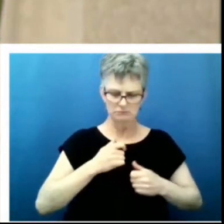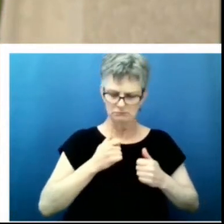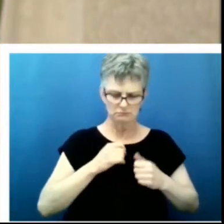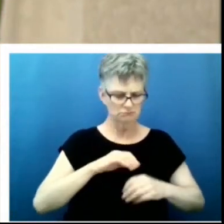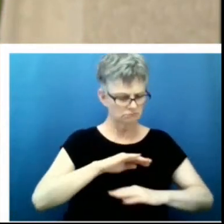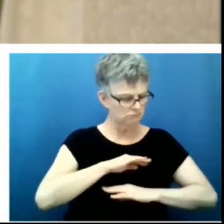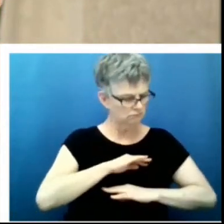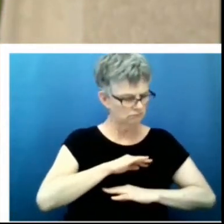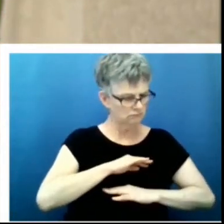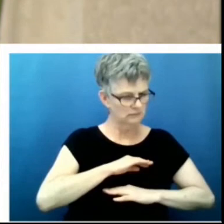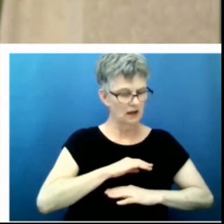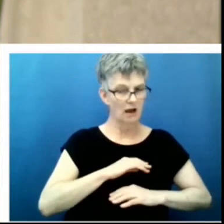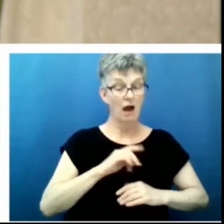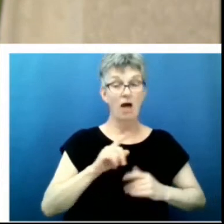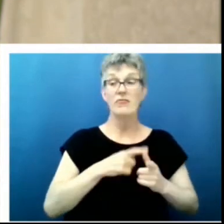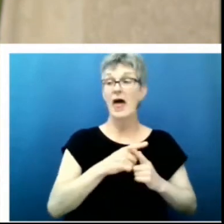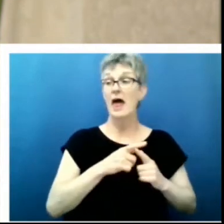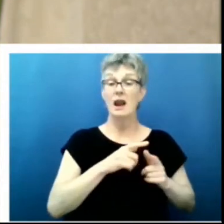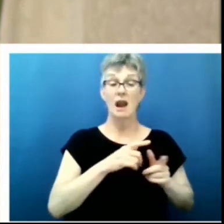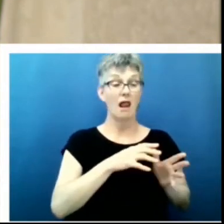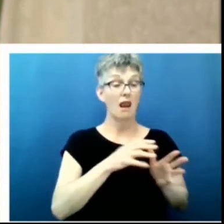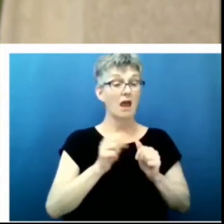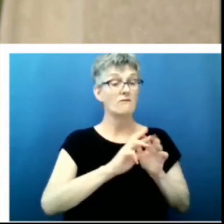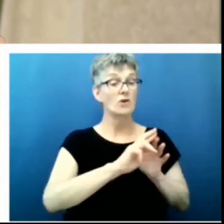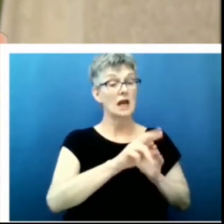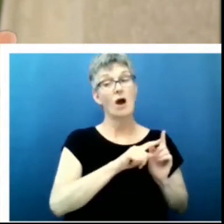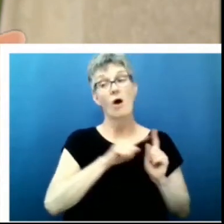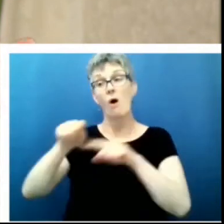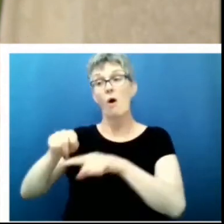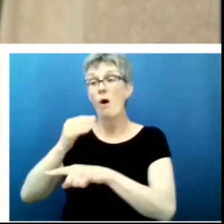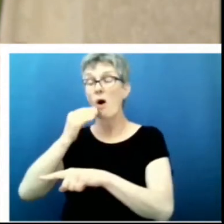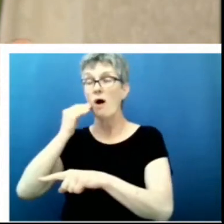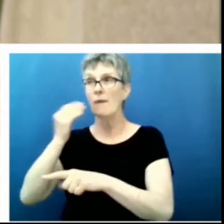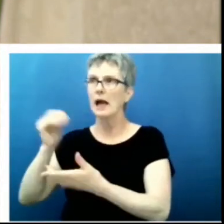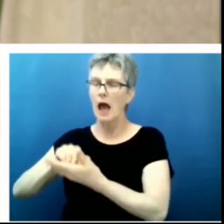by this blissful peace I just experienced against my chaotic life.